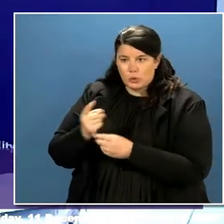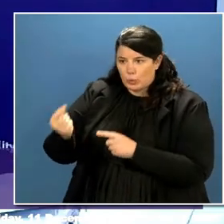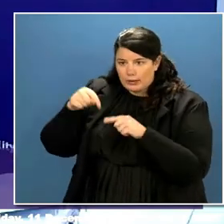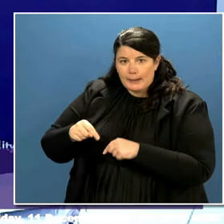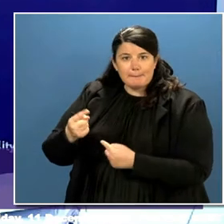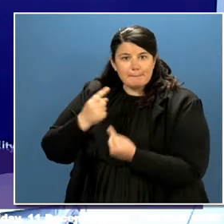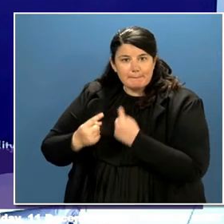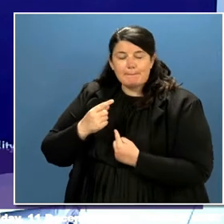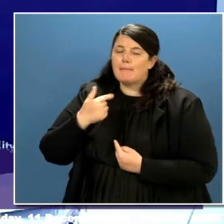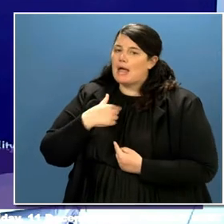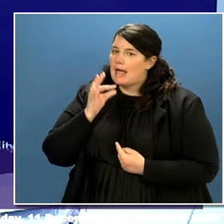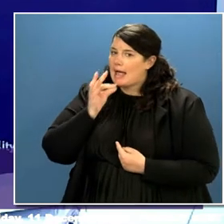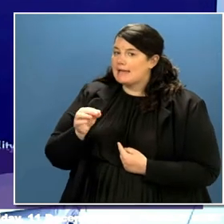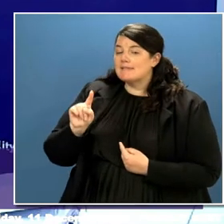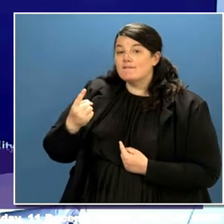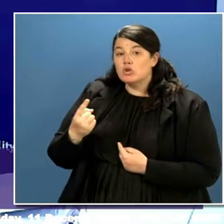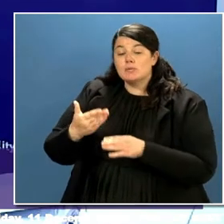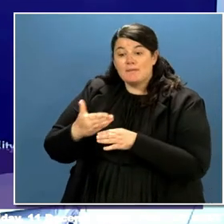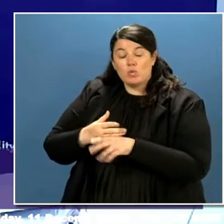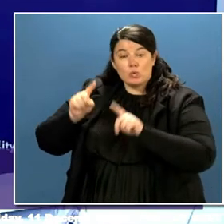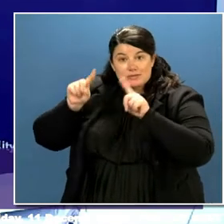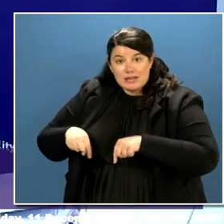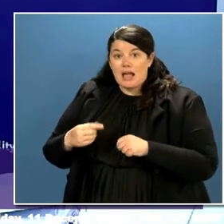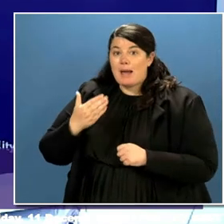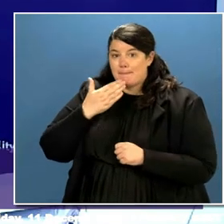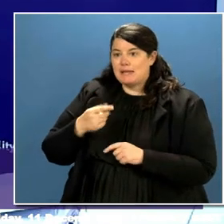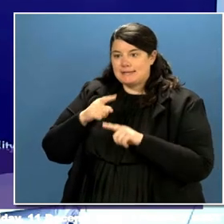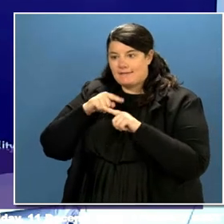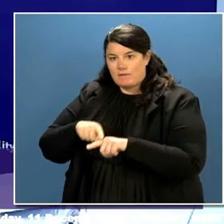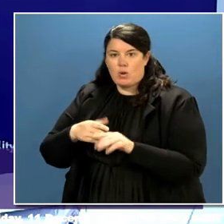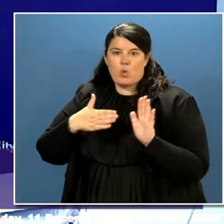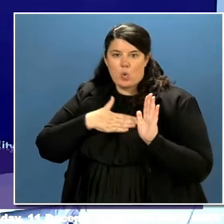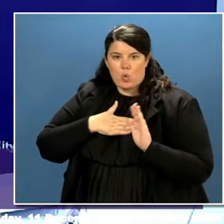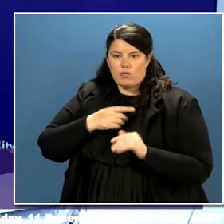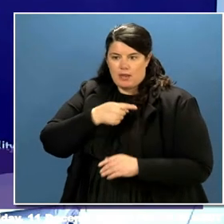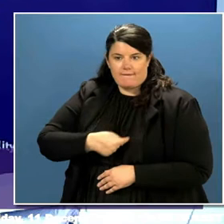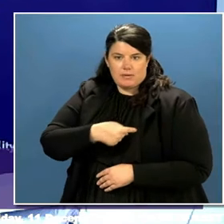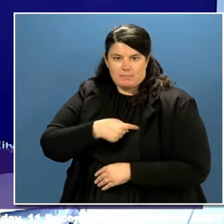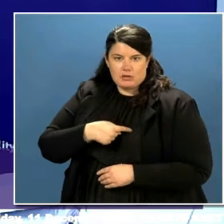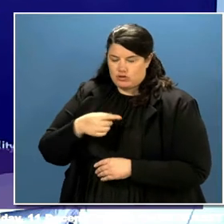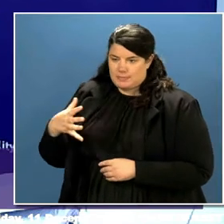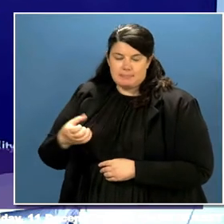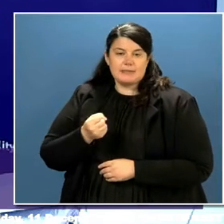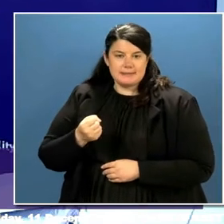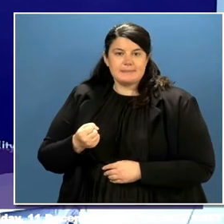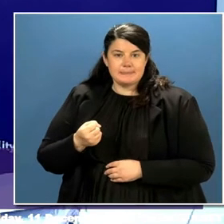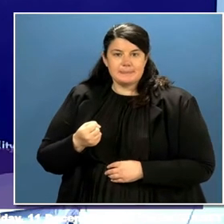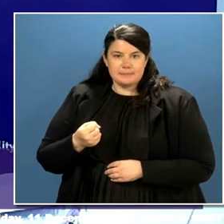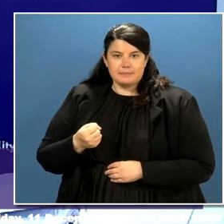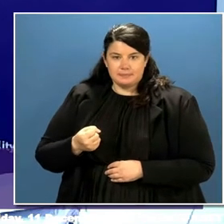If you would be good enough to follow the instructions of my associate who will administer the oath or the affirmation as the case may be.